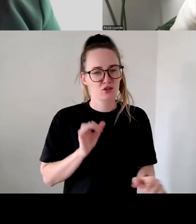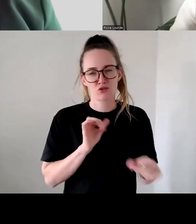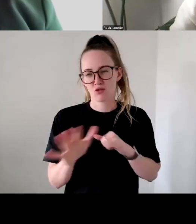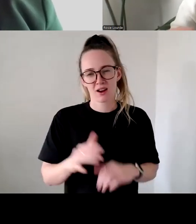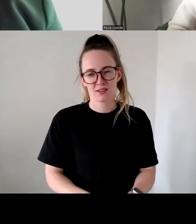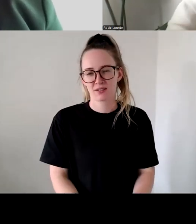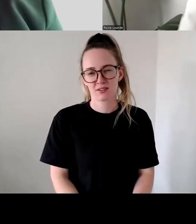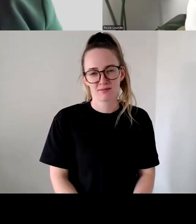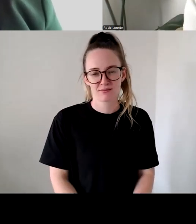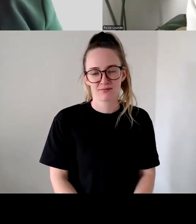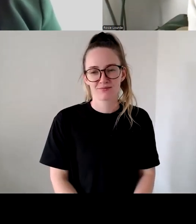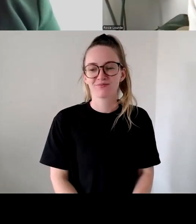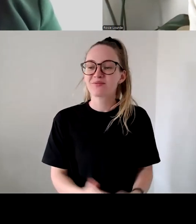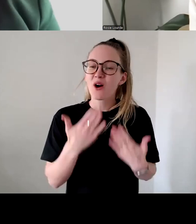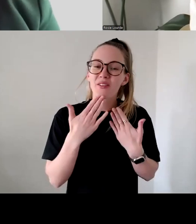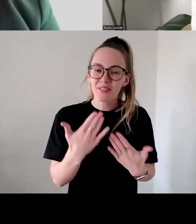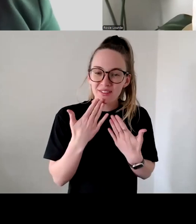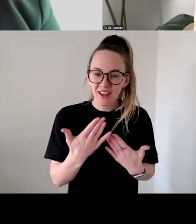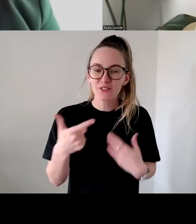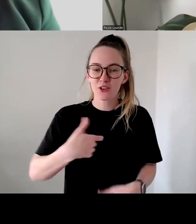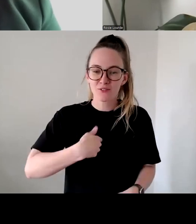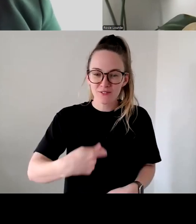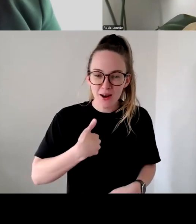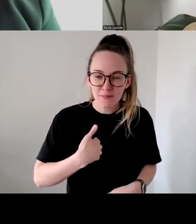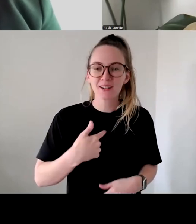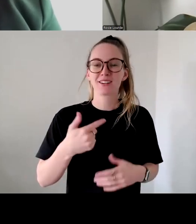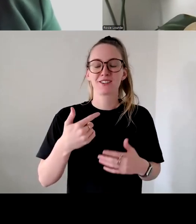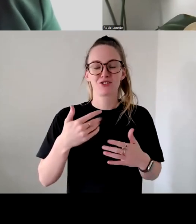Thank you for having me, Kate, it's been an honour to share the screen with you, unpacking